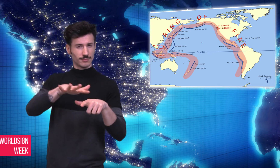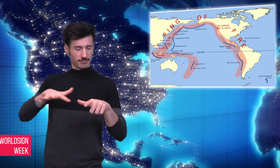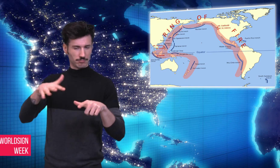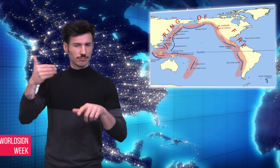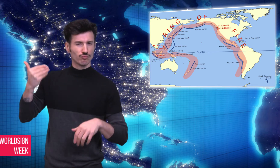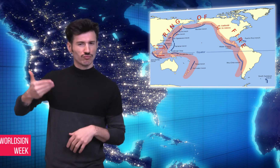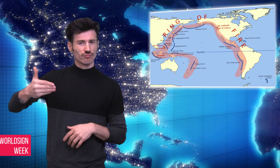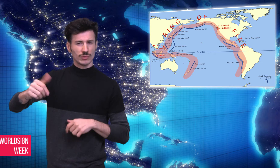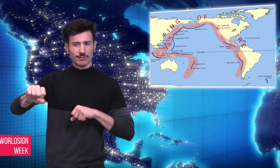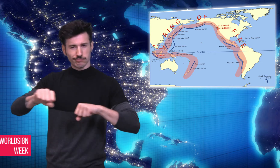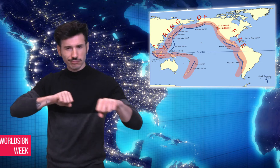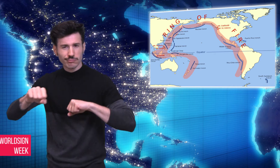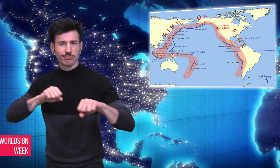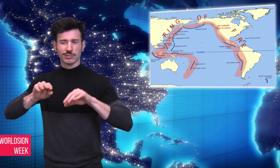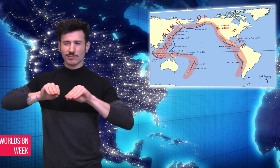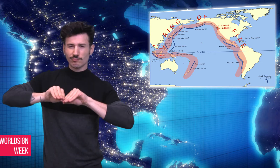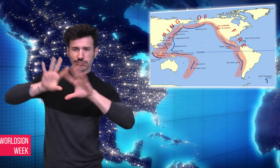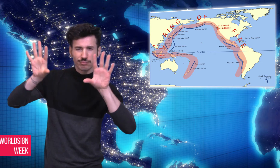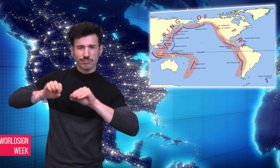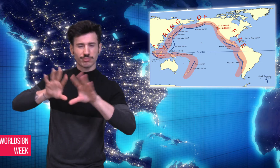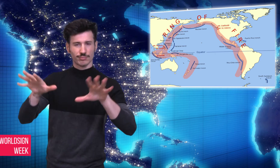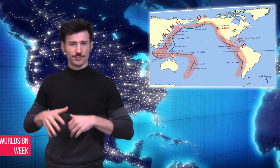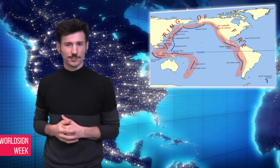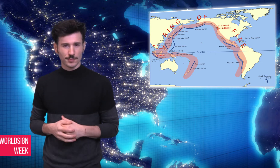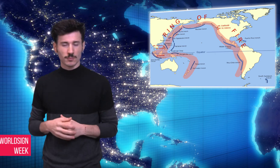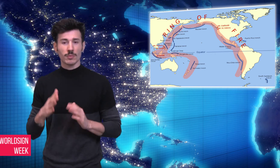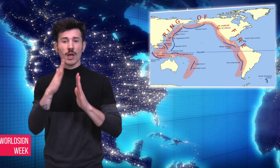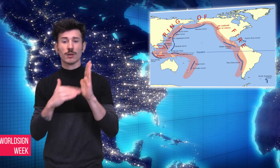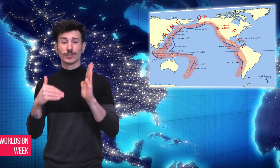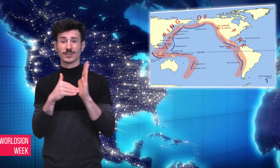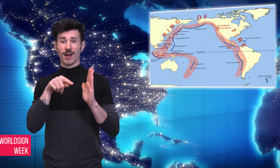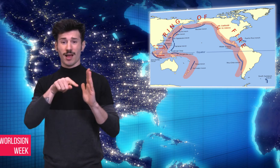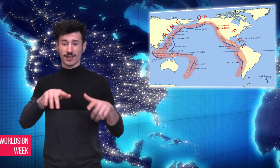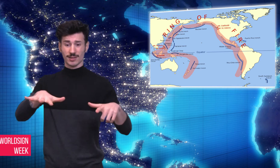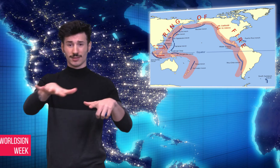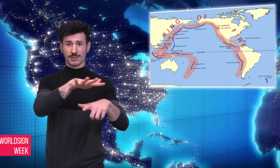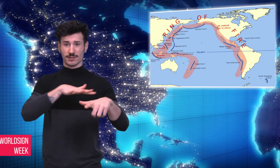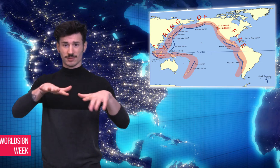New Zealand sits on a place where two tectonic plates